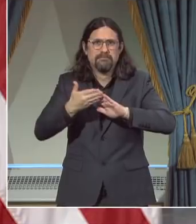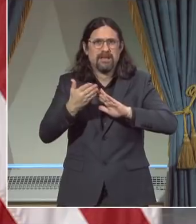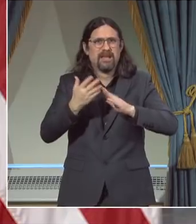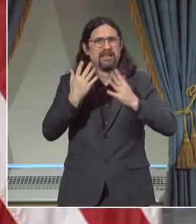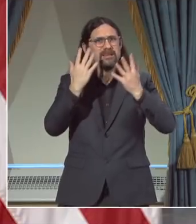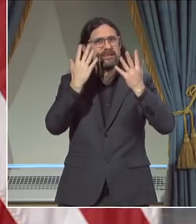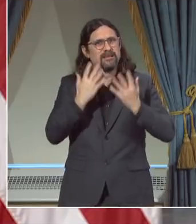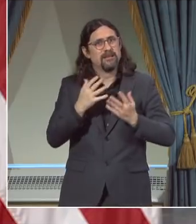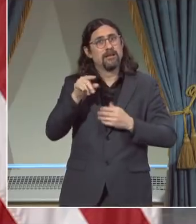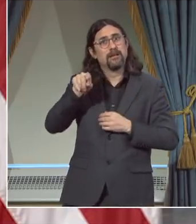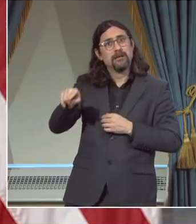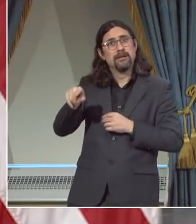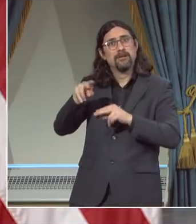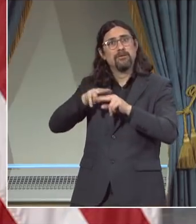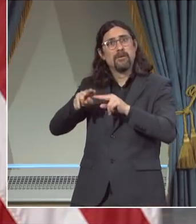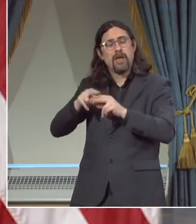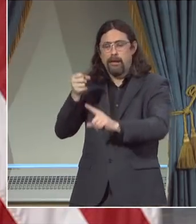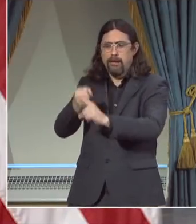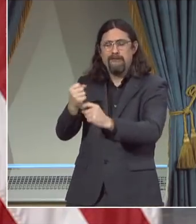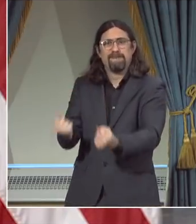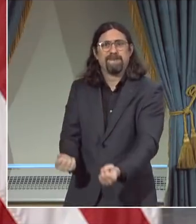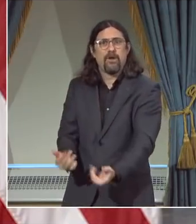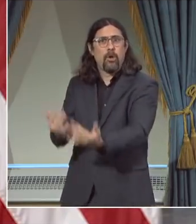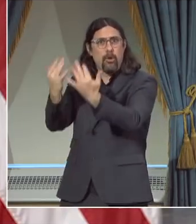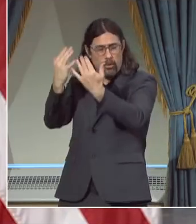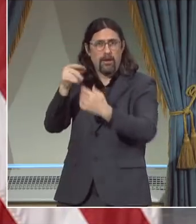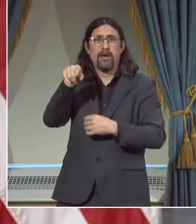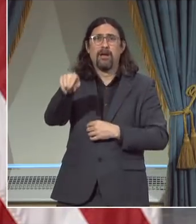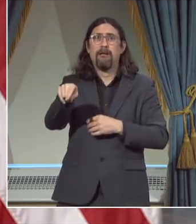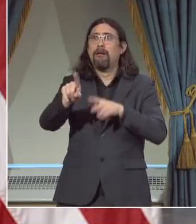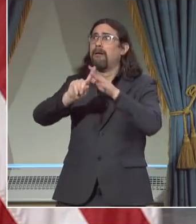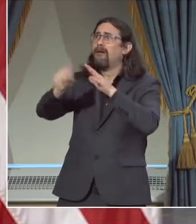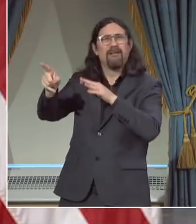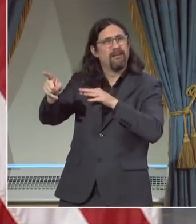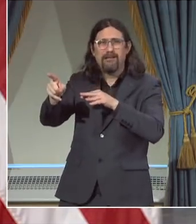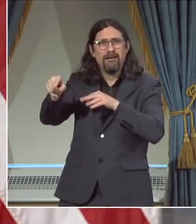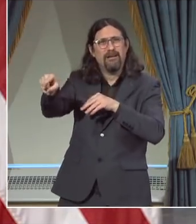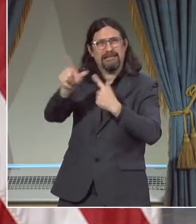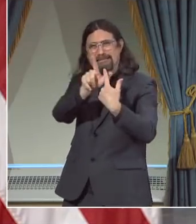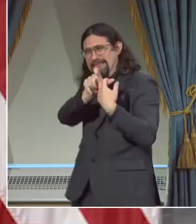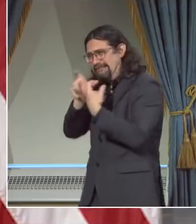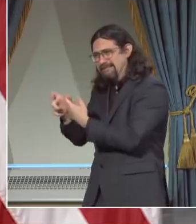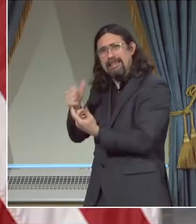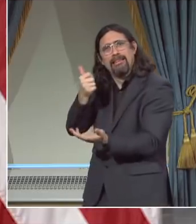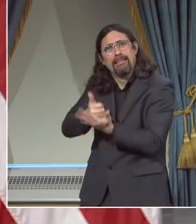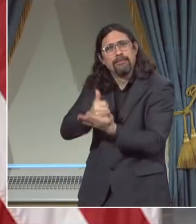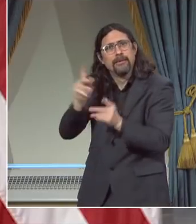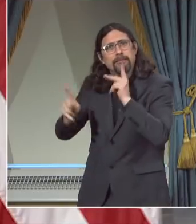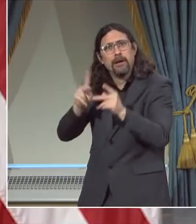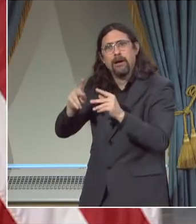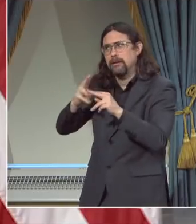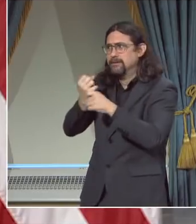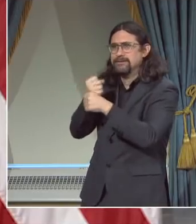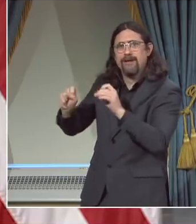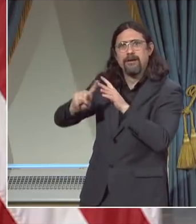HE WORKED TO GET EVERYONE ELSE TO SAFETY FIRST AND THEN GOT OFF THE TRAIN AND PASSED AWAY IMMEDIATELY